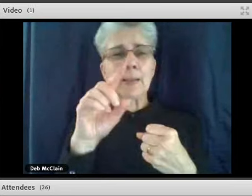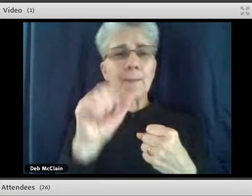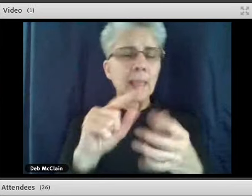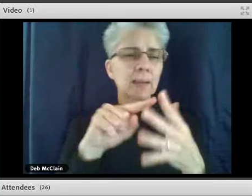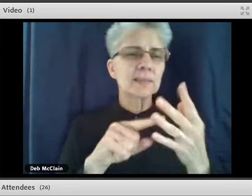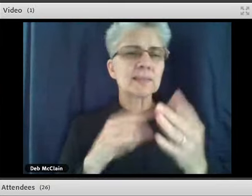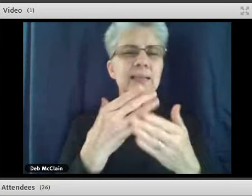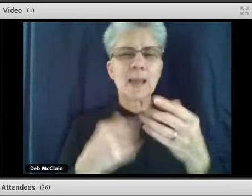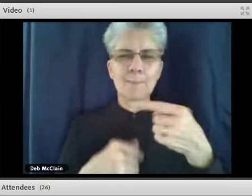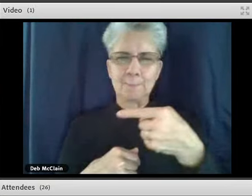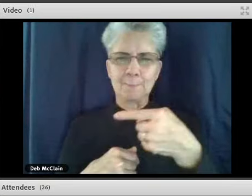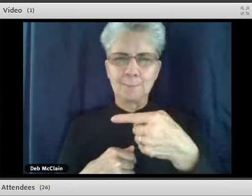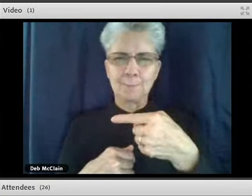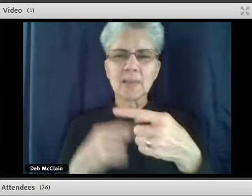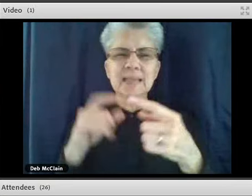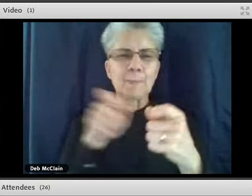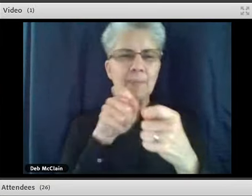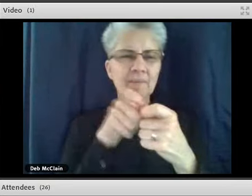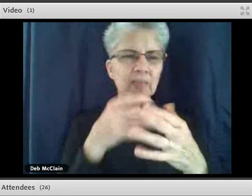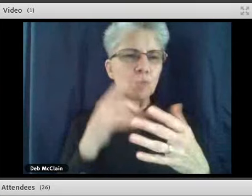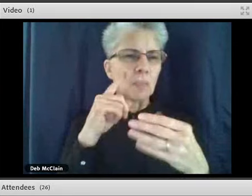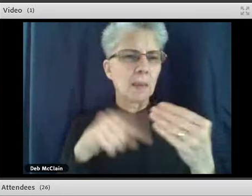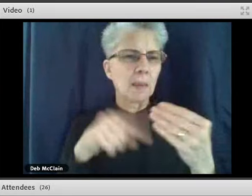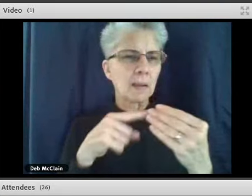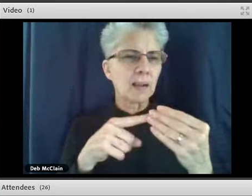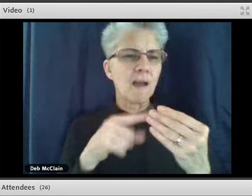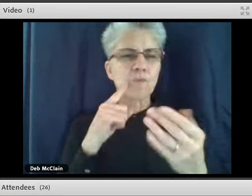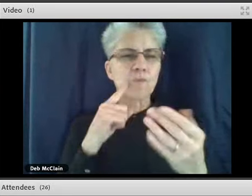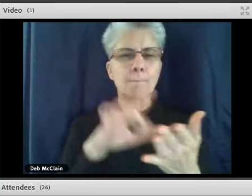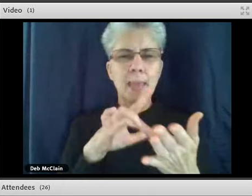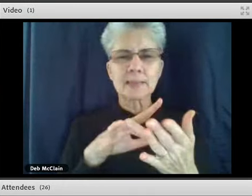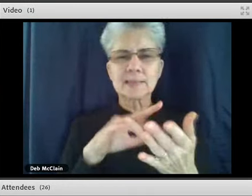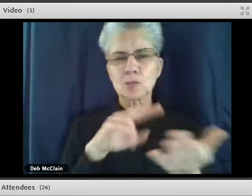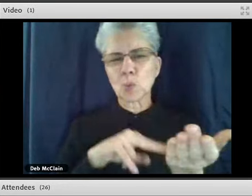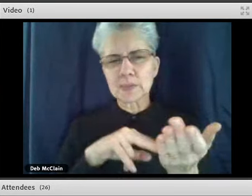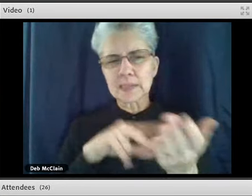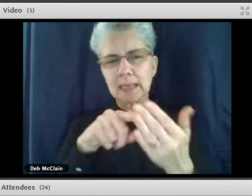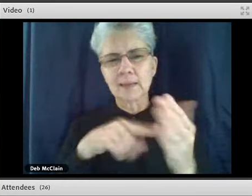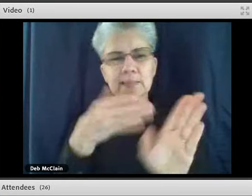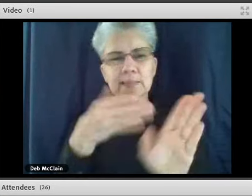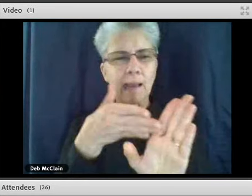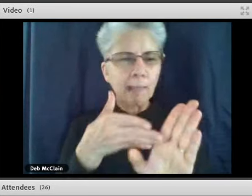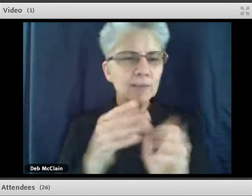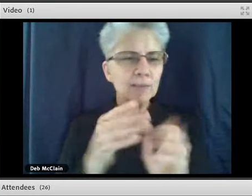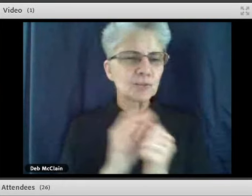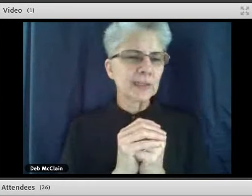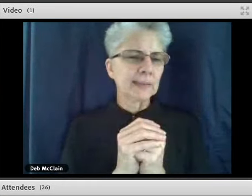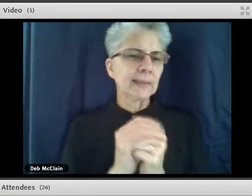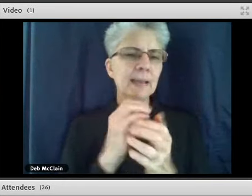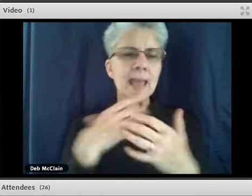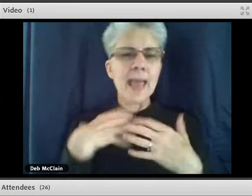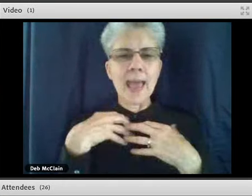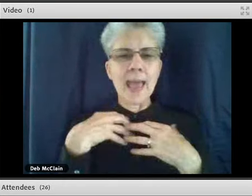They have a ton of information on health, disabilities. Again, these are some of the specific things, like what you would think of health and medicine,